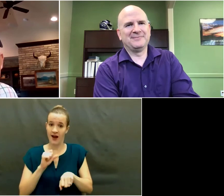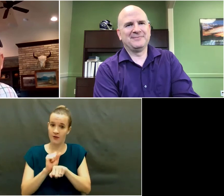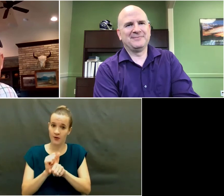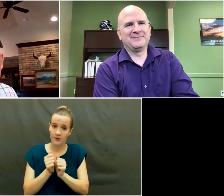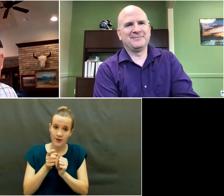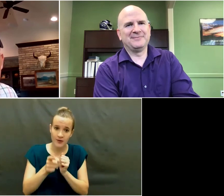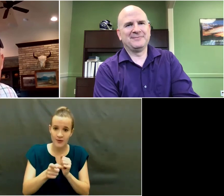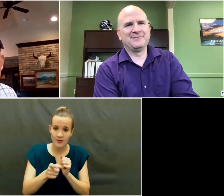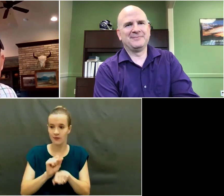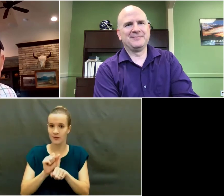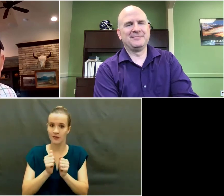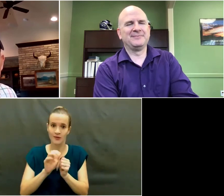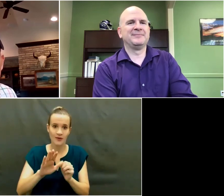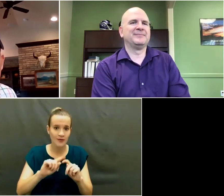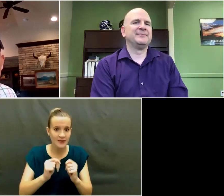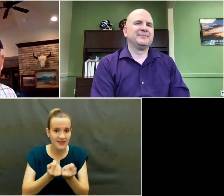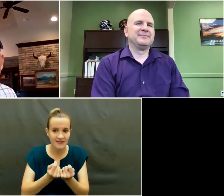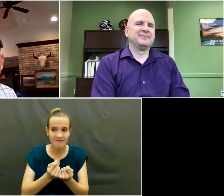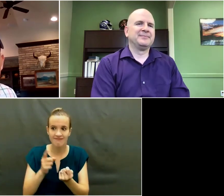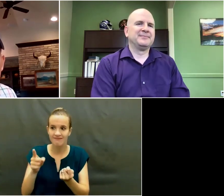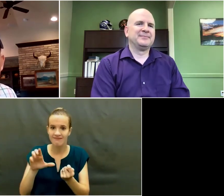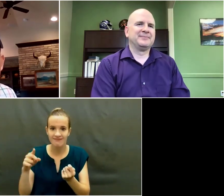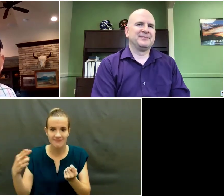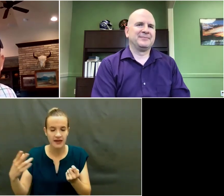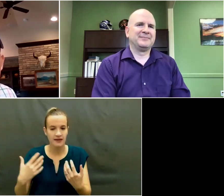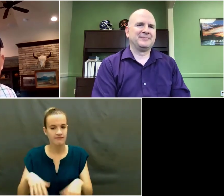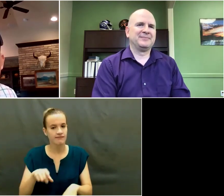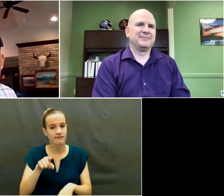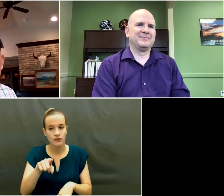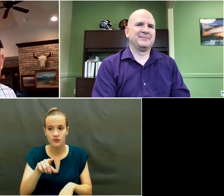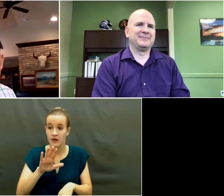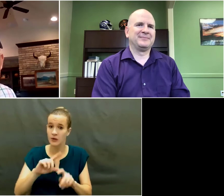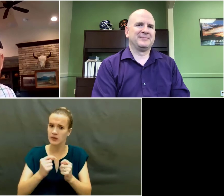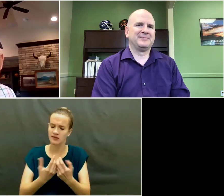you know, you, you and your folks are are incredible and you are so respected in the